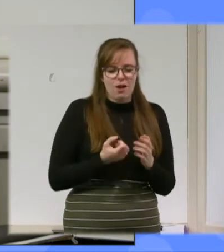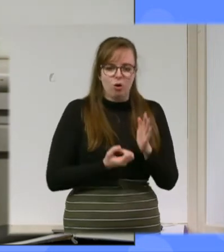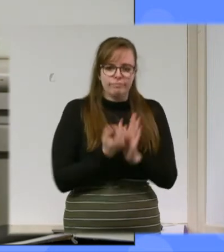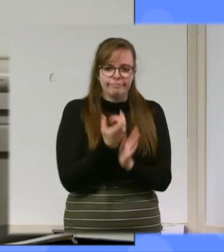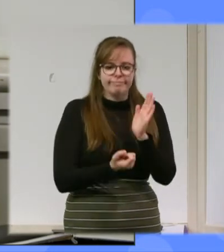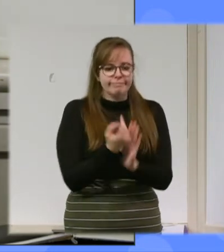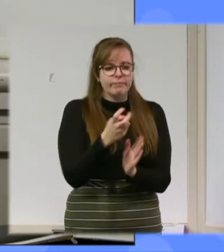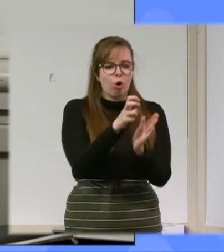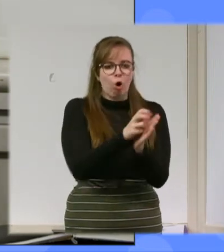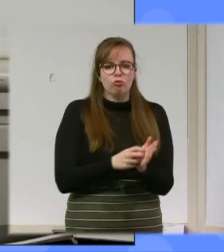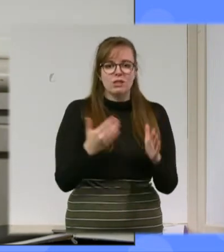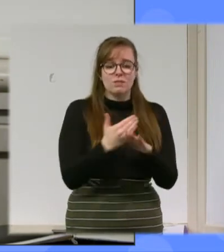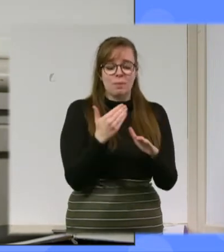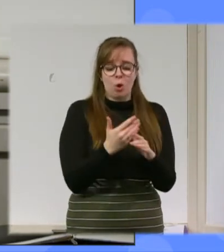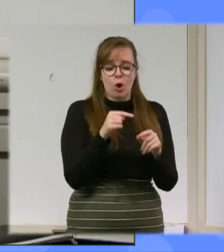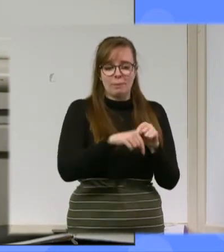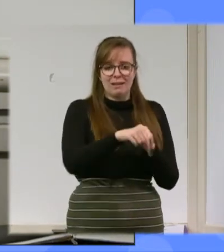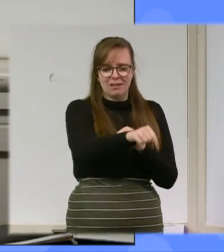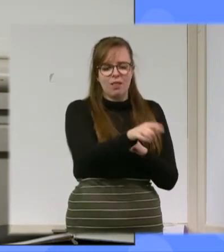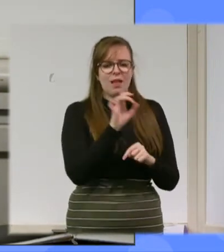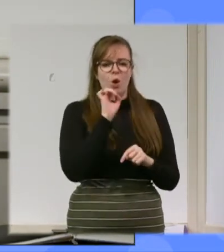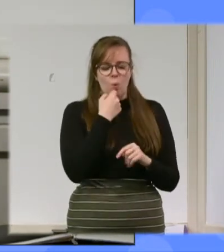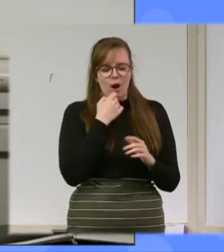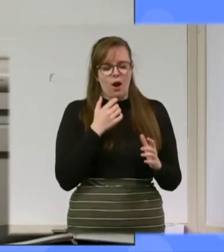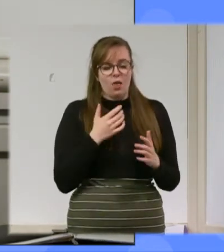employment that will amplify the inequalities which will exist in